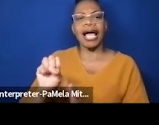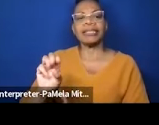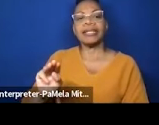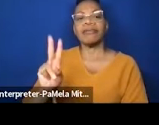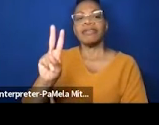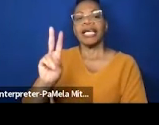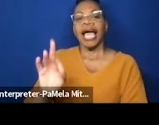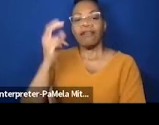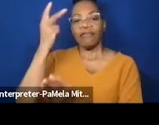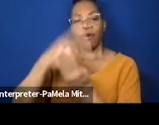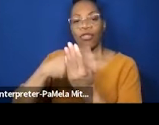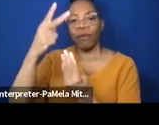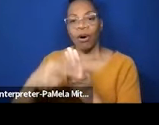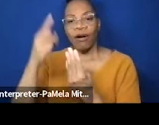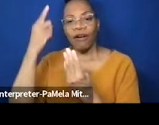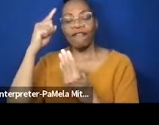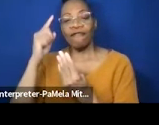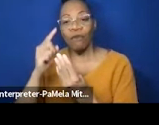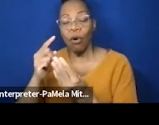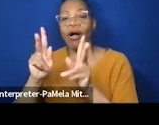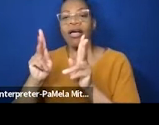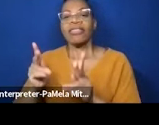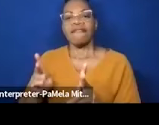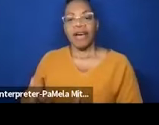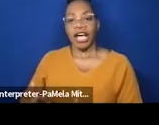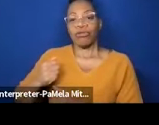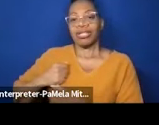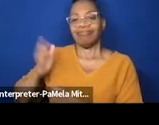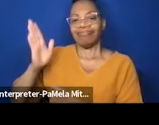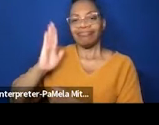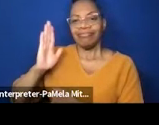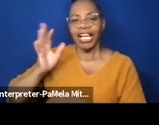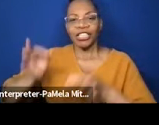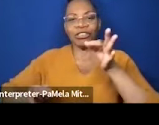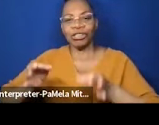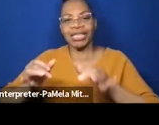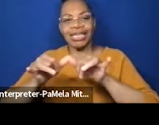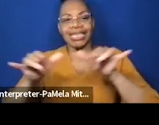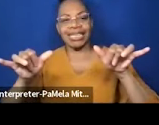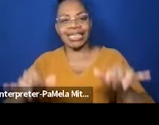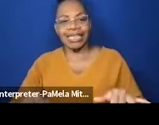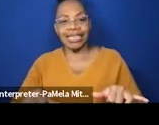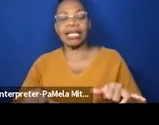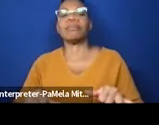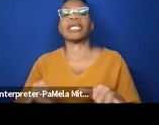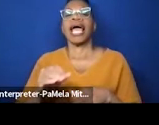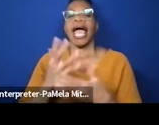or veteran-focused programs in the judicial space, veterans wards and programs in community corrections, and then veteran cell blocks and dormitories